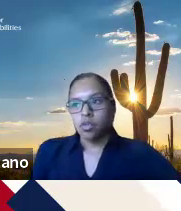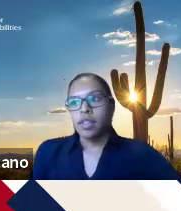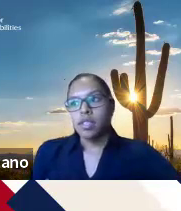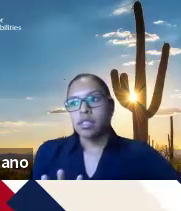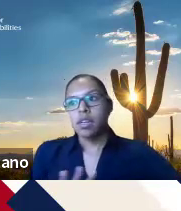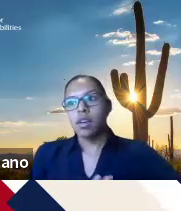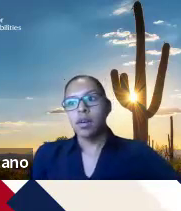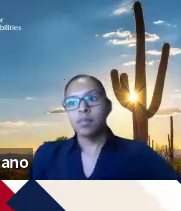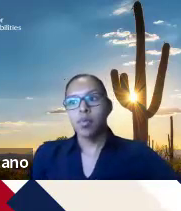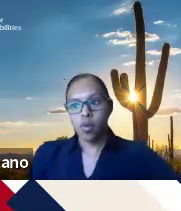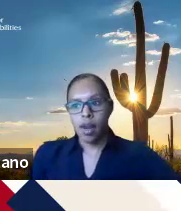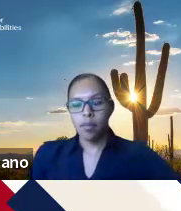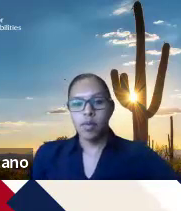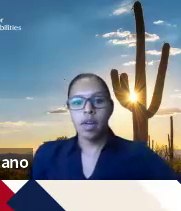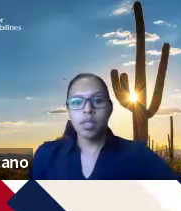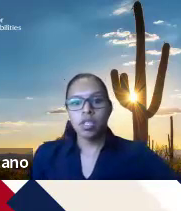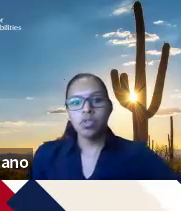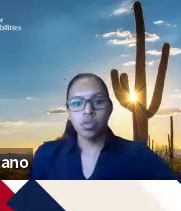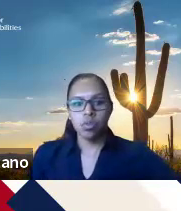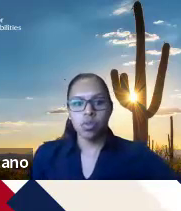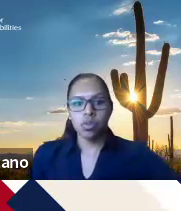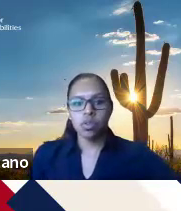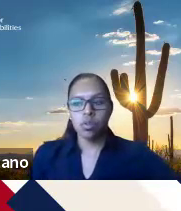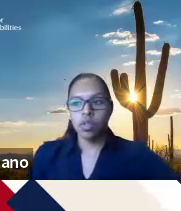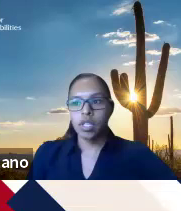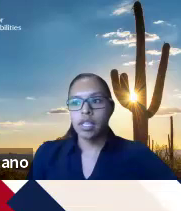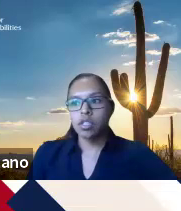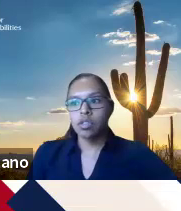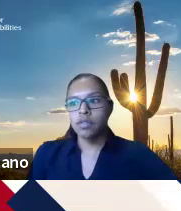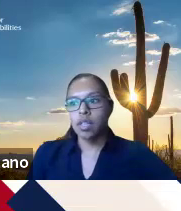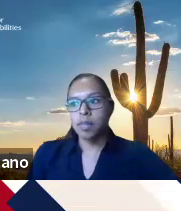SO WITH THIS PROGRAM WHEN WE COME INTO NEW SCHOOLS WE ARE LOOKING TO DEVELOP